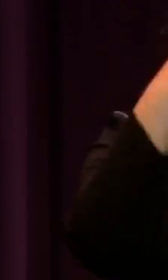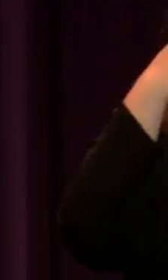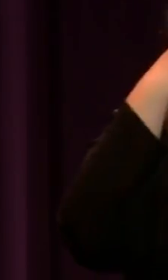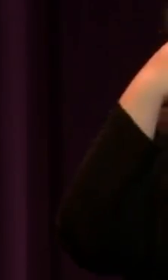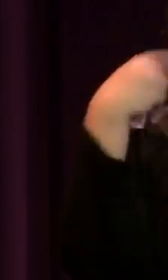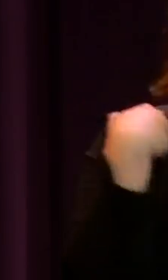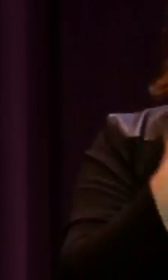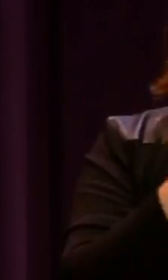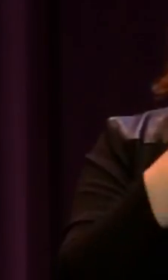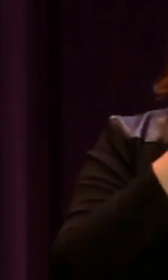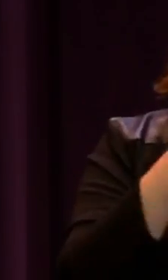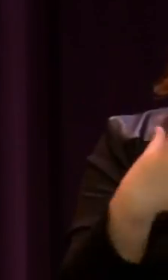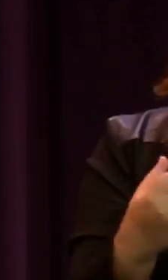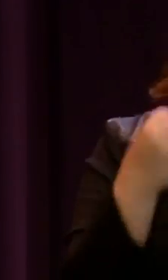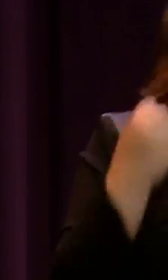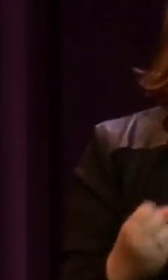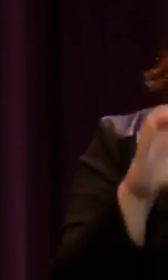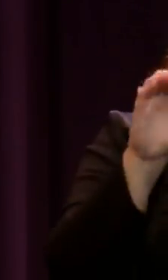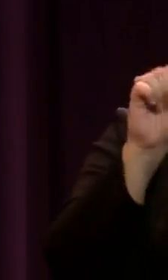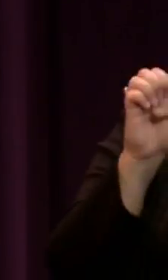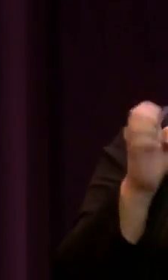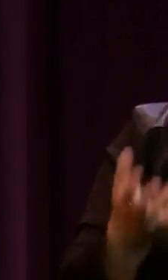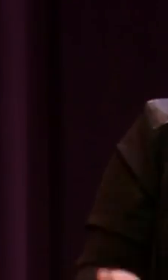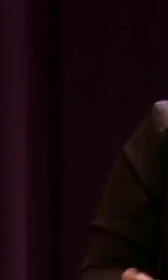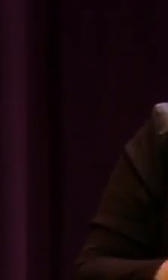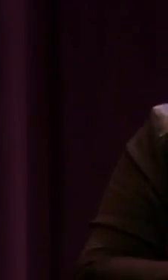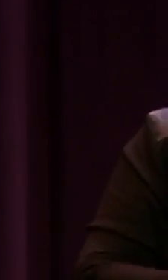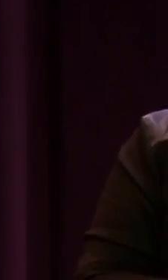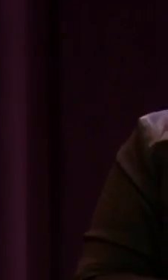EXTRAORDINARILY STRONG CASE FOR IT?